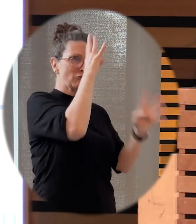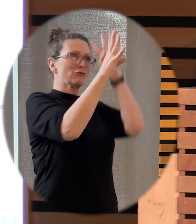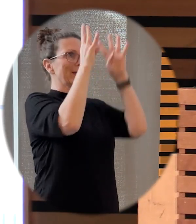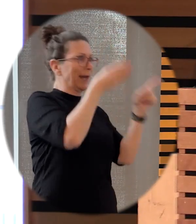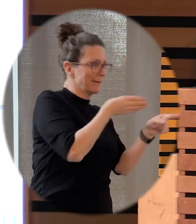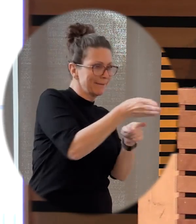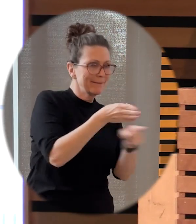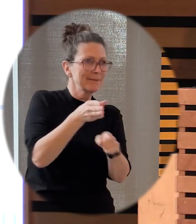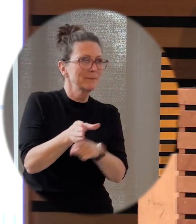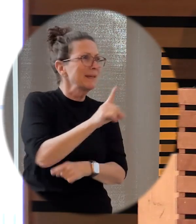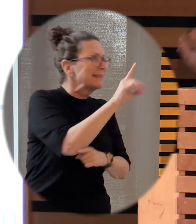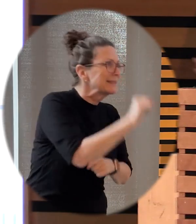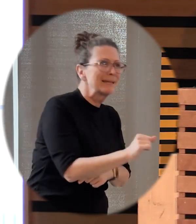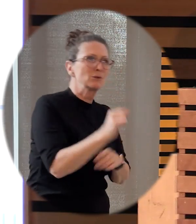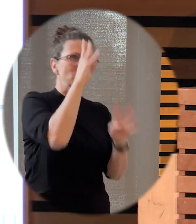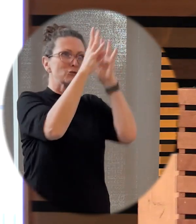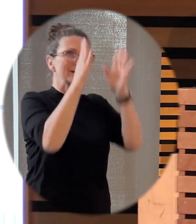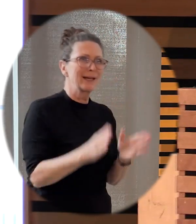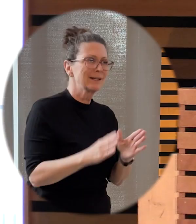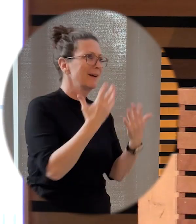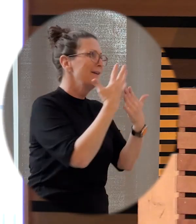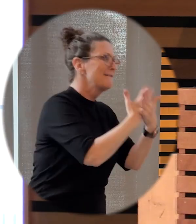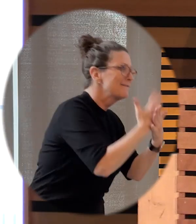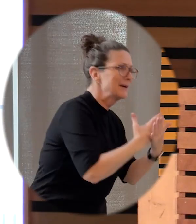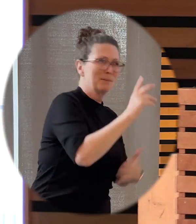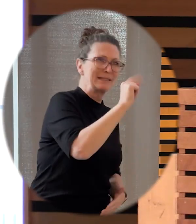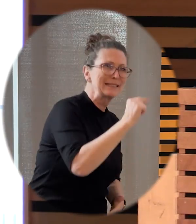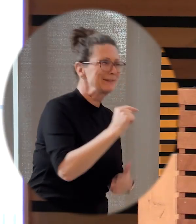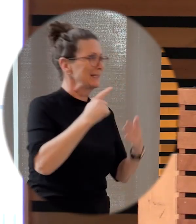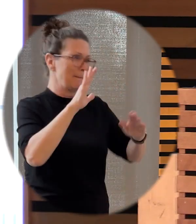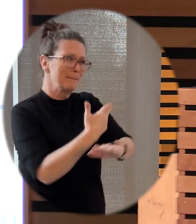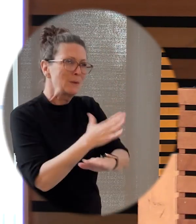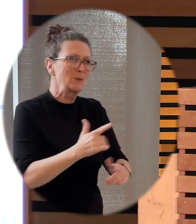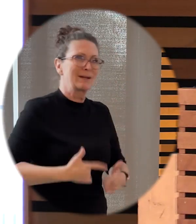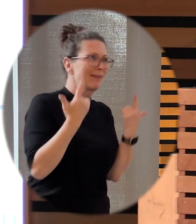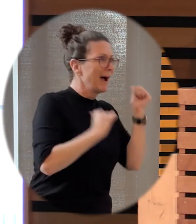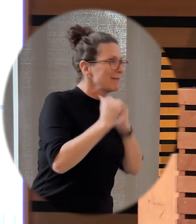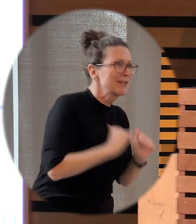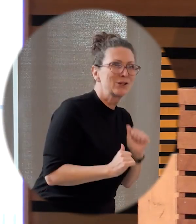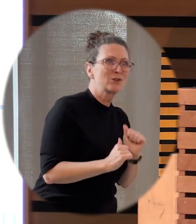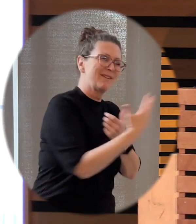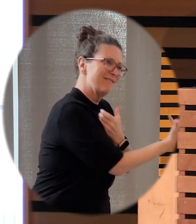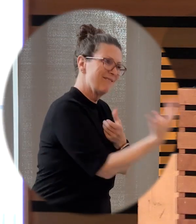disabled creatives across film and TV, across music and live theater. In the United States,